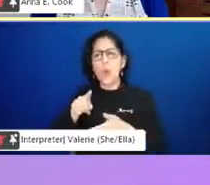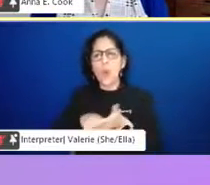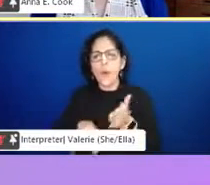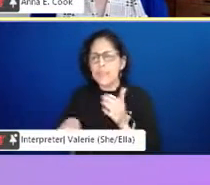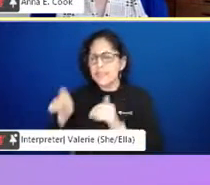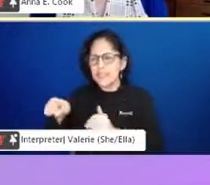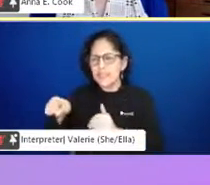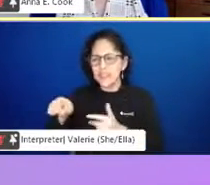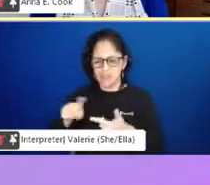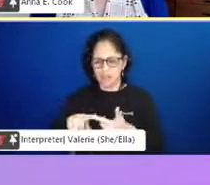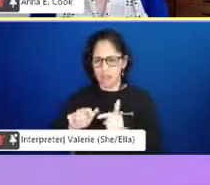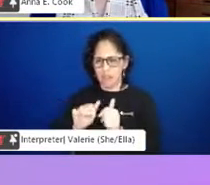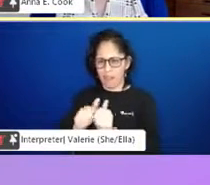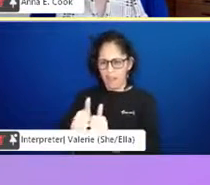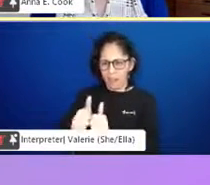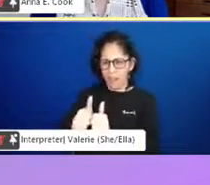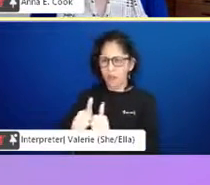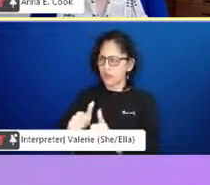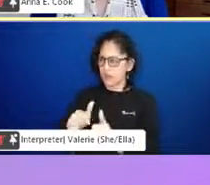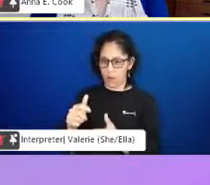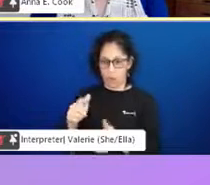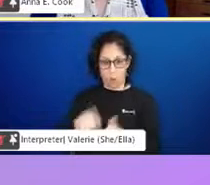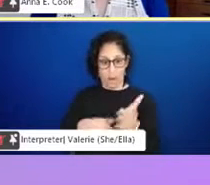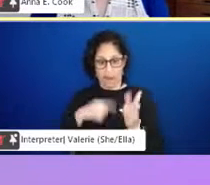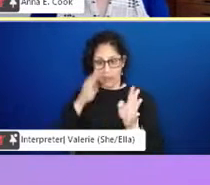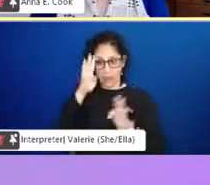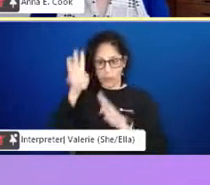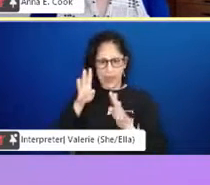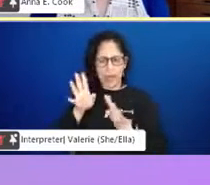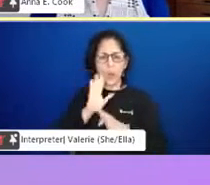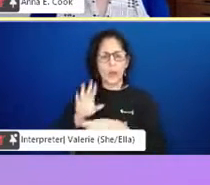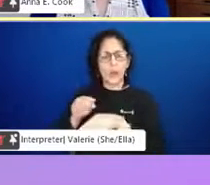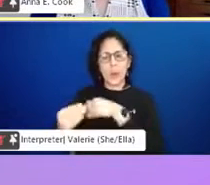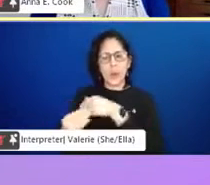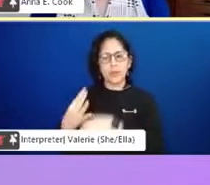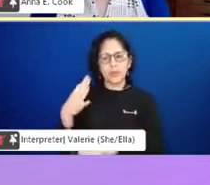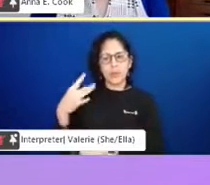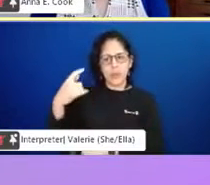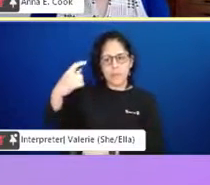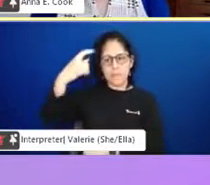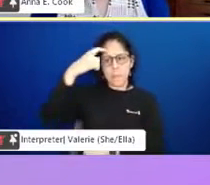you're making will actually interact with a person's mind in a person's body so we can